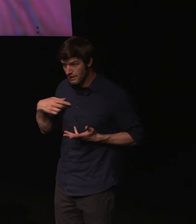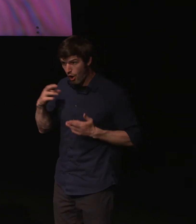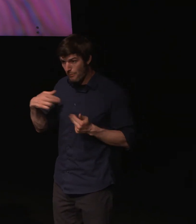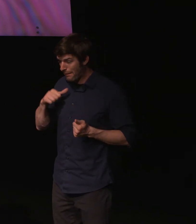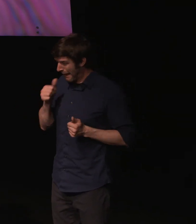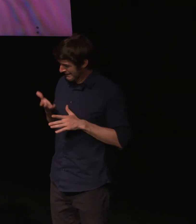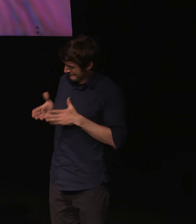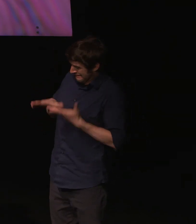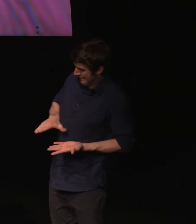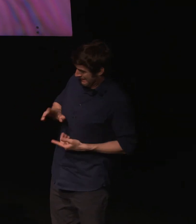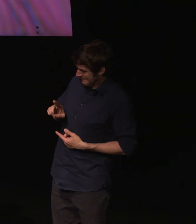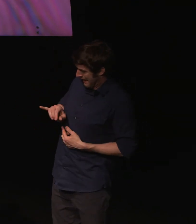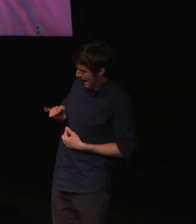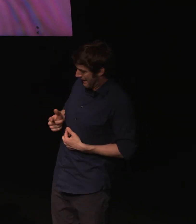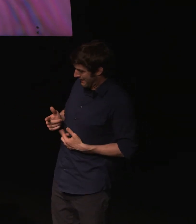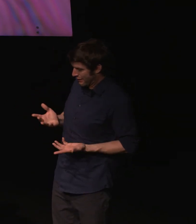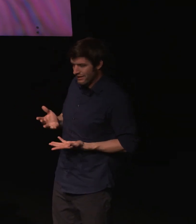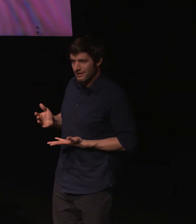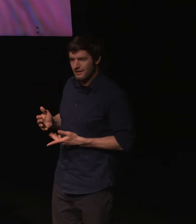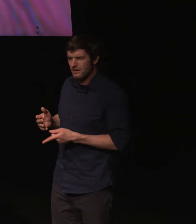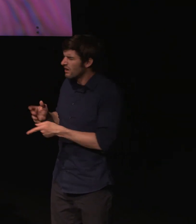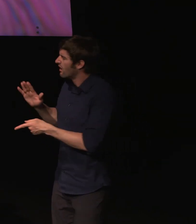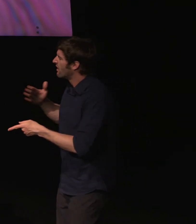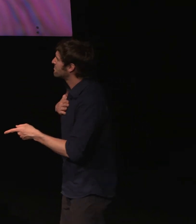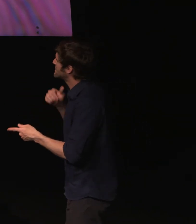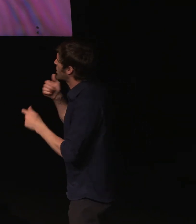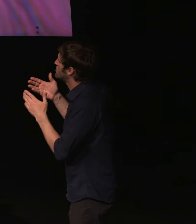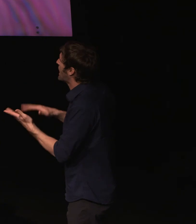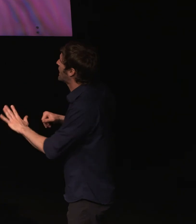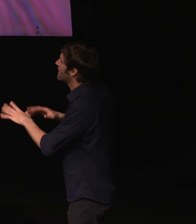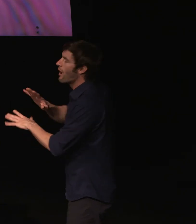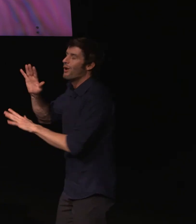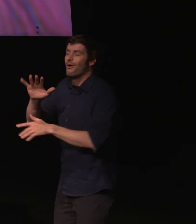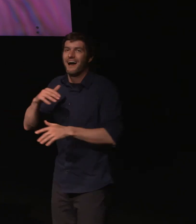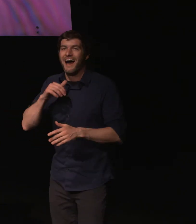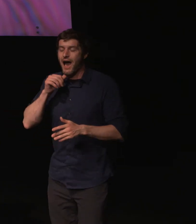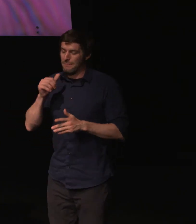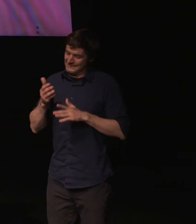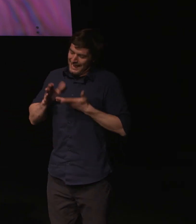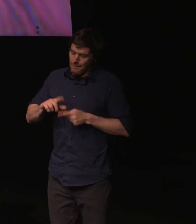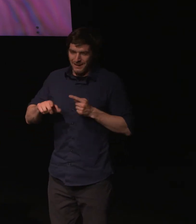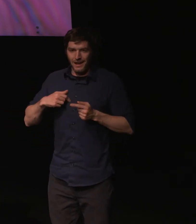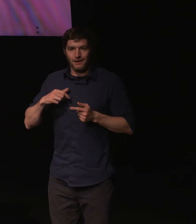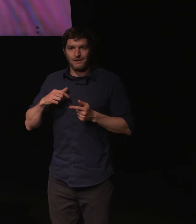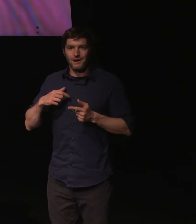No, not me. I hope I'm not... AUDIENCE LAUGHS I hope that I've not bored everyone to death about,